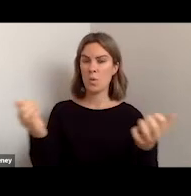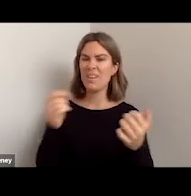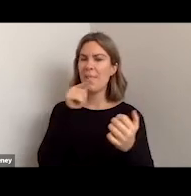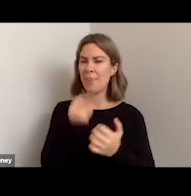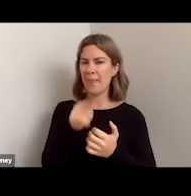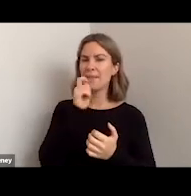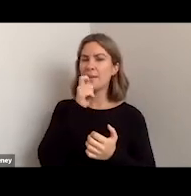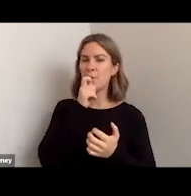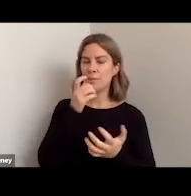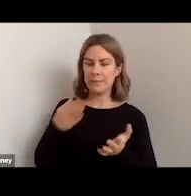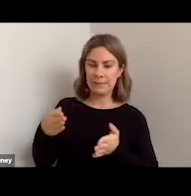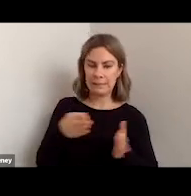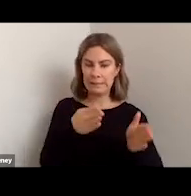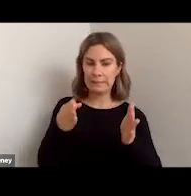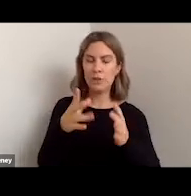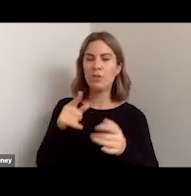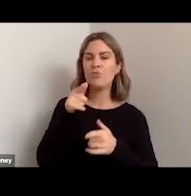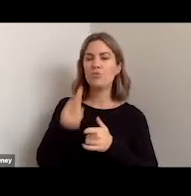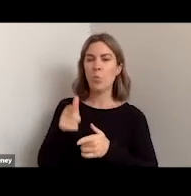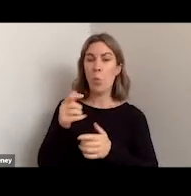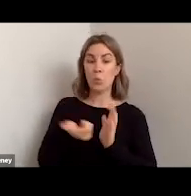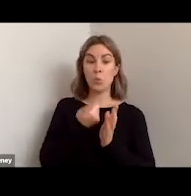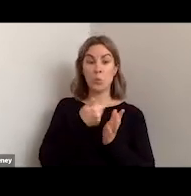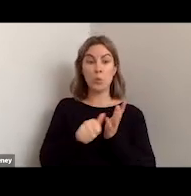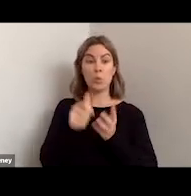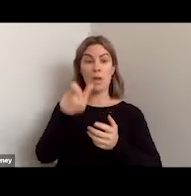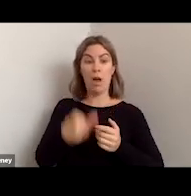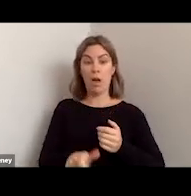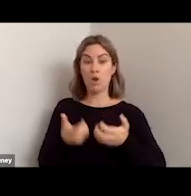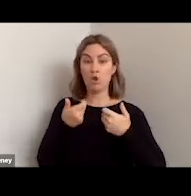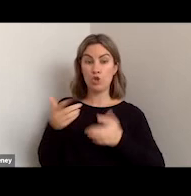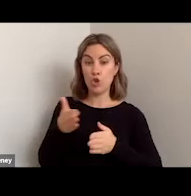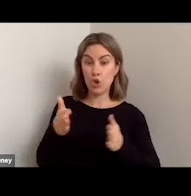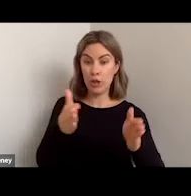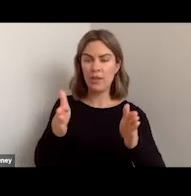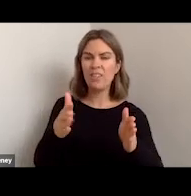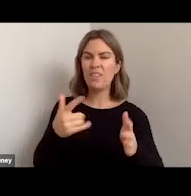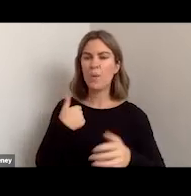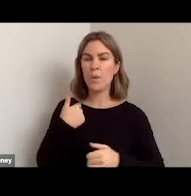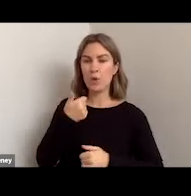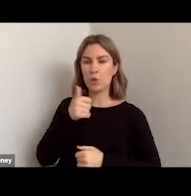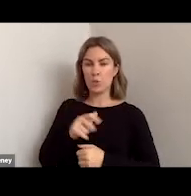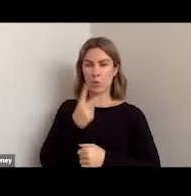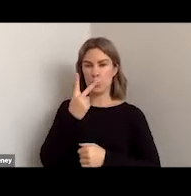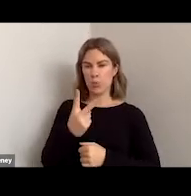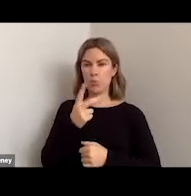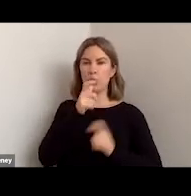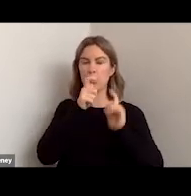For instance, in gamefication we use the terms Alice and Dorothy. Alice likes to follow the yellow brick